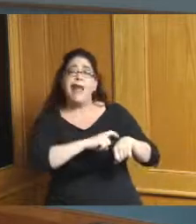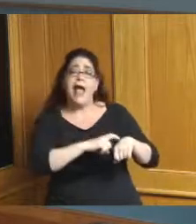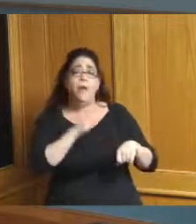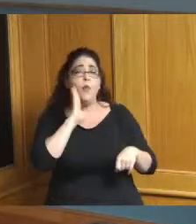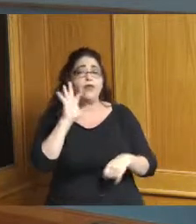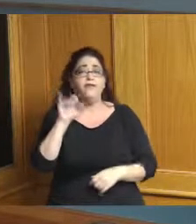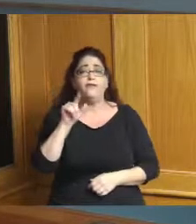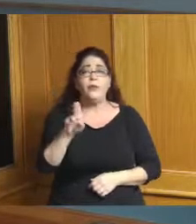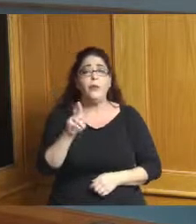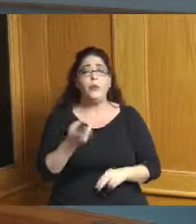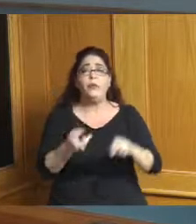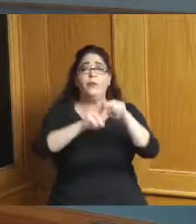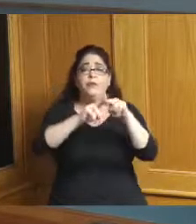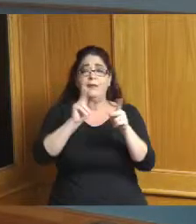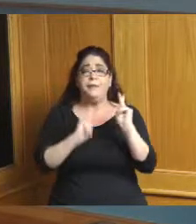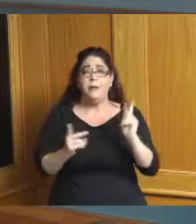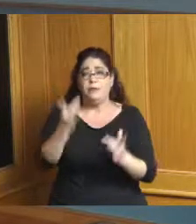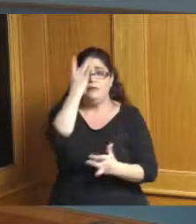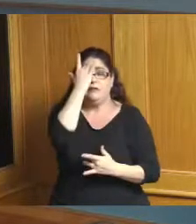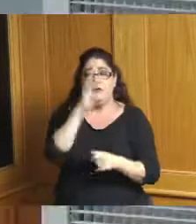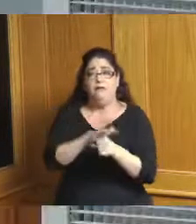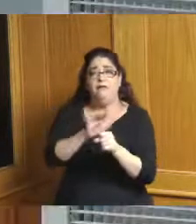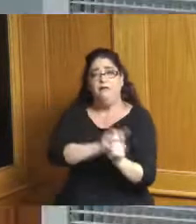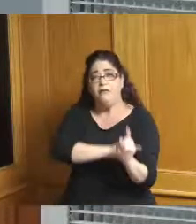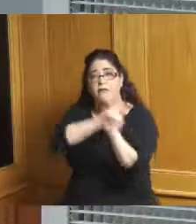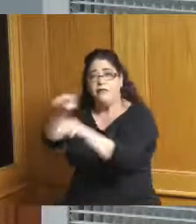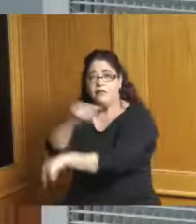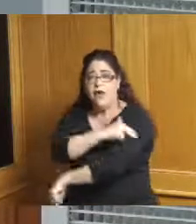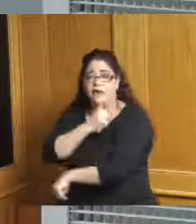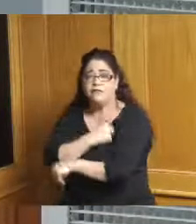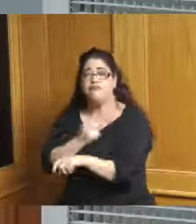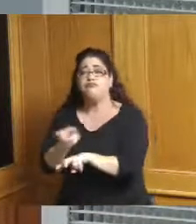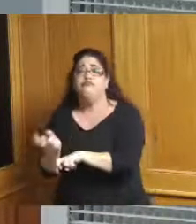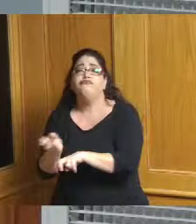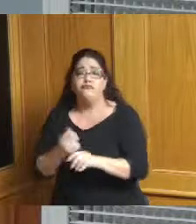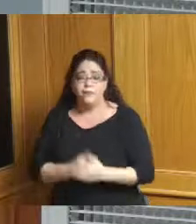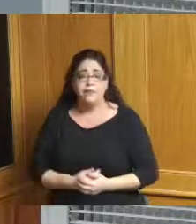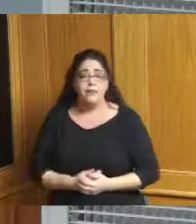have to watch this fall closely and hopefully be able to manage all of the disease in the county